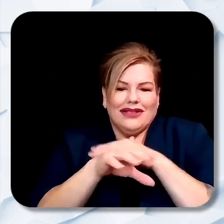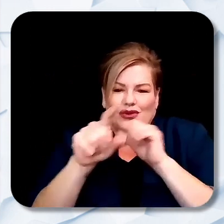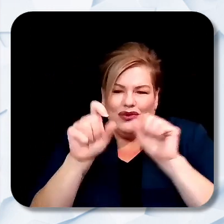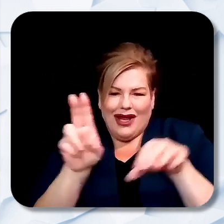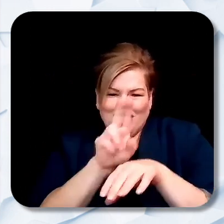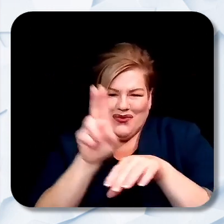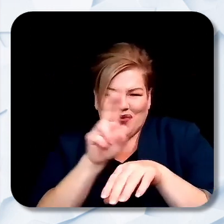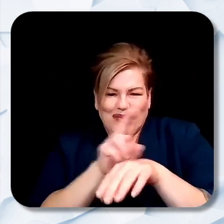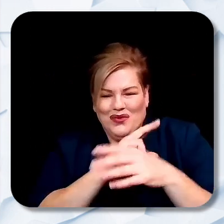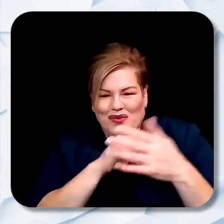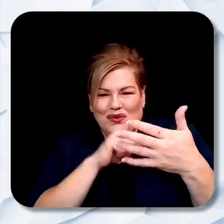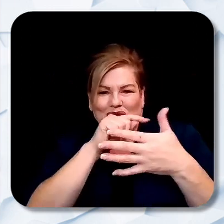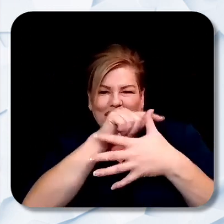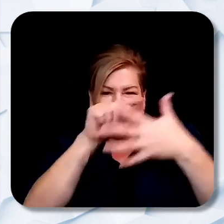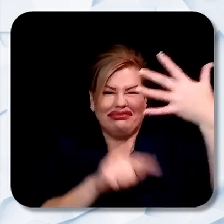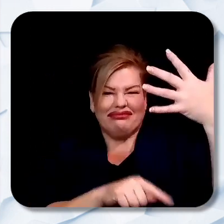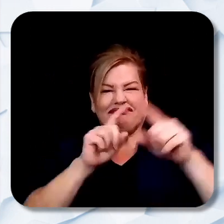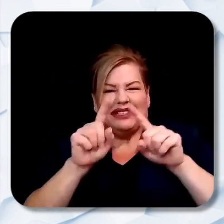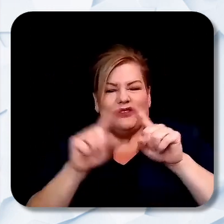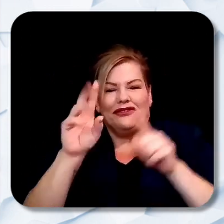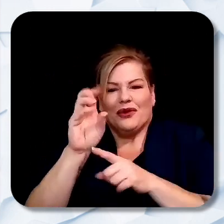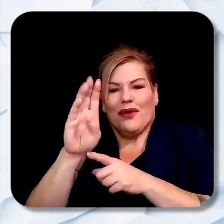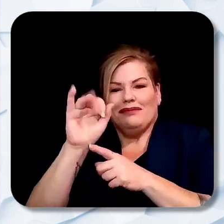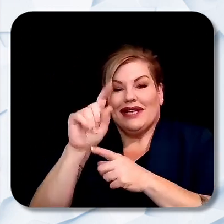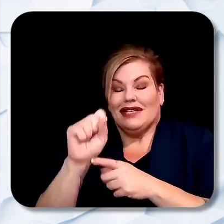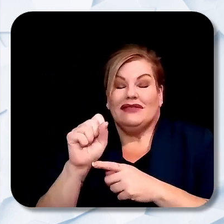And again, I just wanted to formally introduce myself. My name is Aaron I'm.